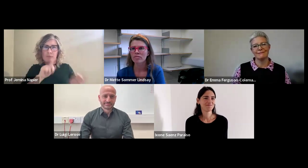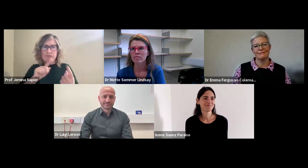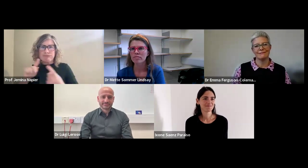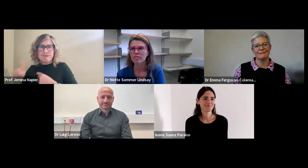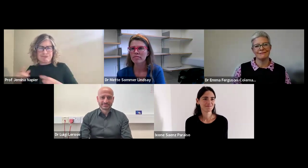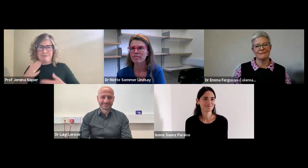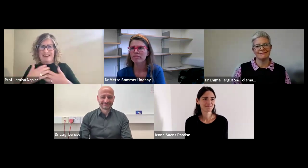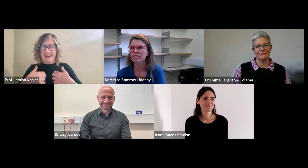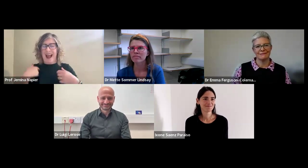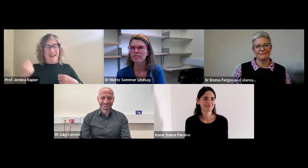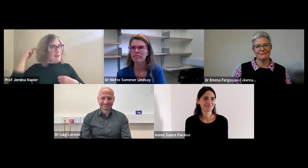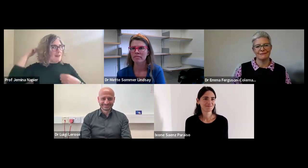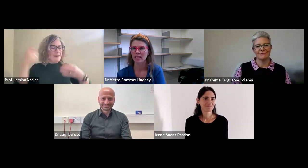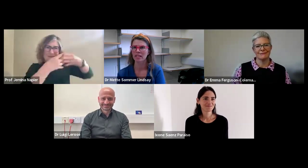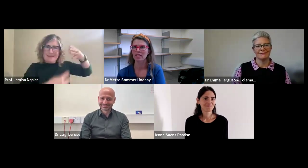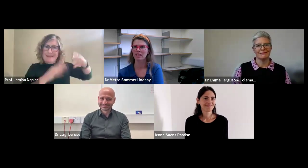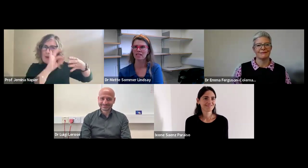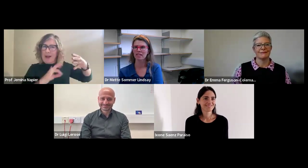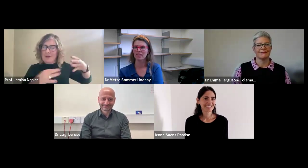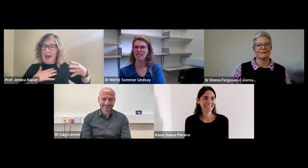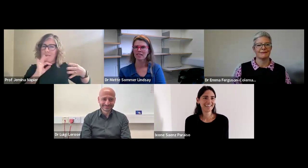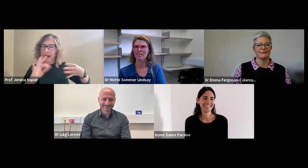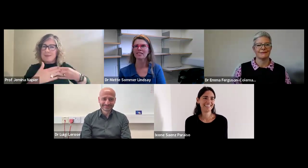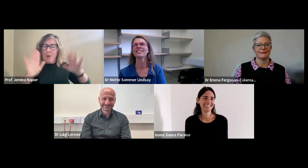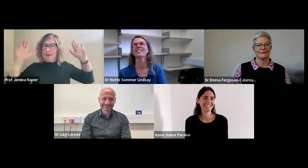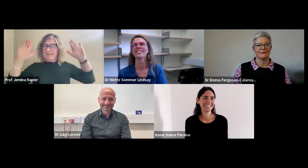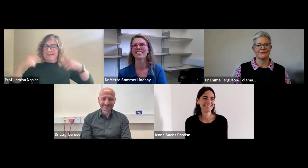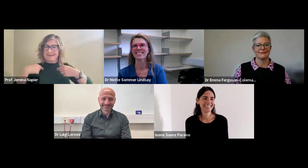for your responses, all four of you, to those five questions. I've got a whole list of supplementary